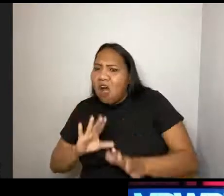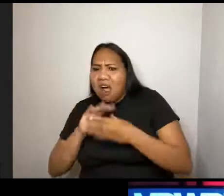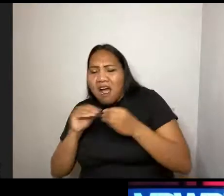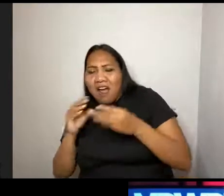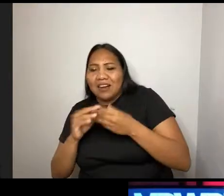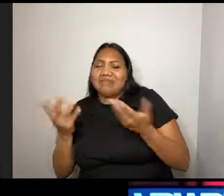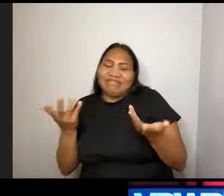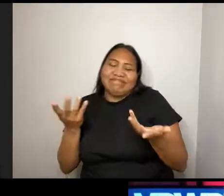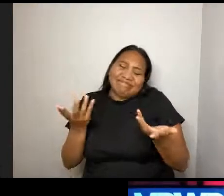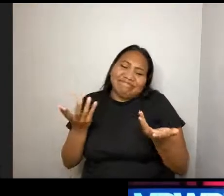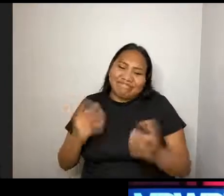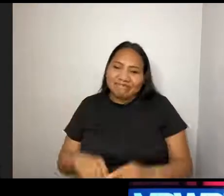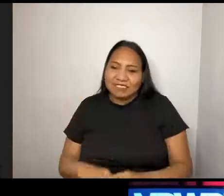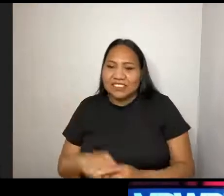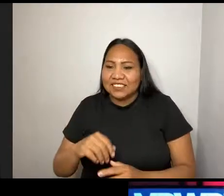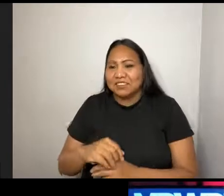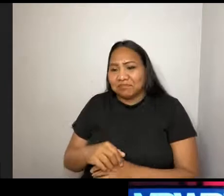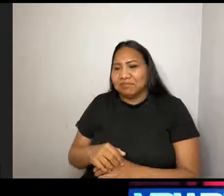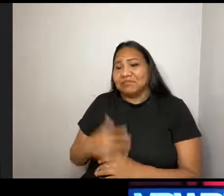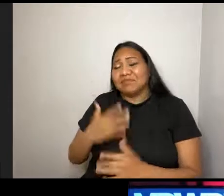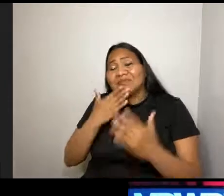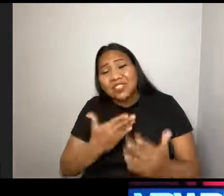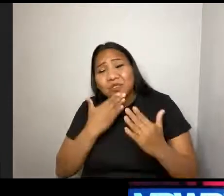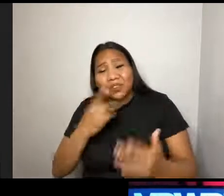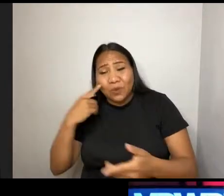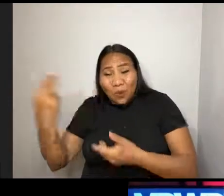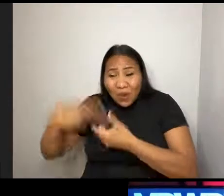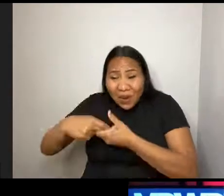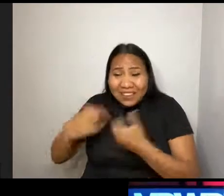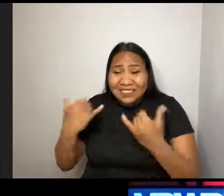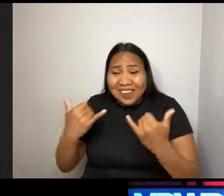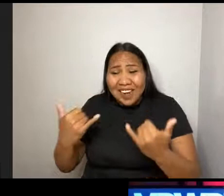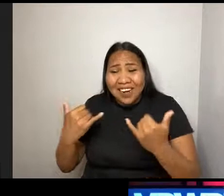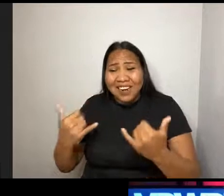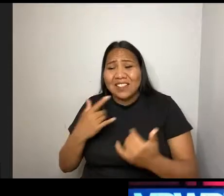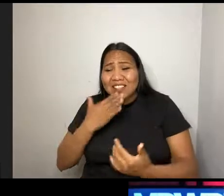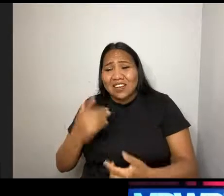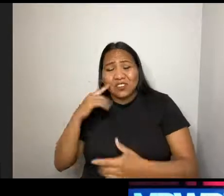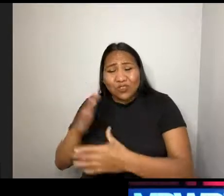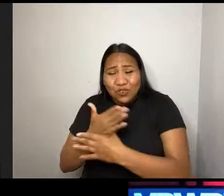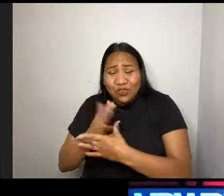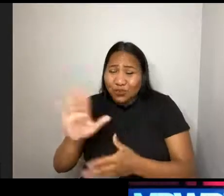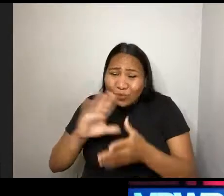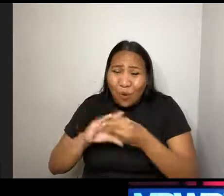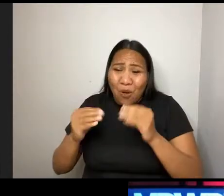this conversation and for sharing your story and your wisdom and appreciate you.